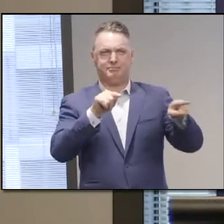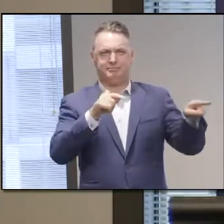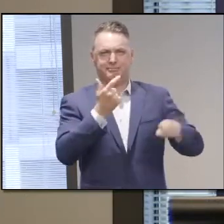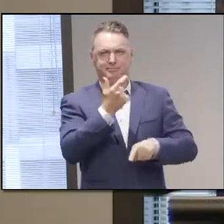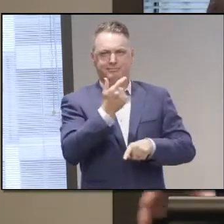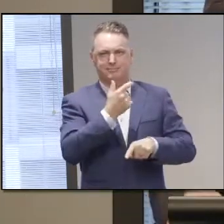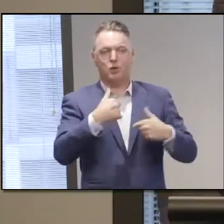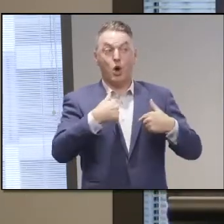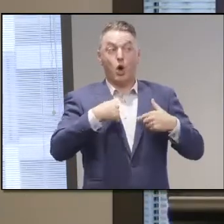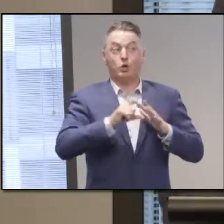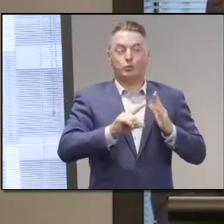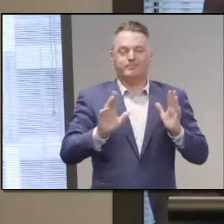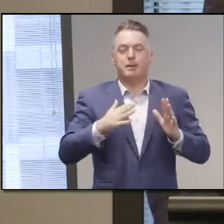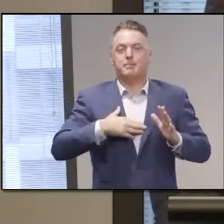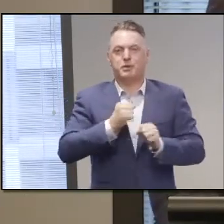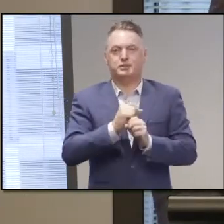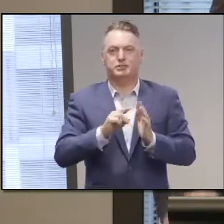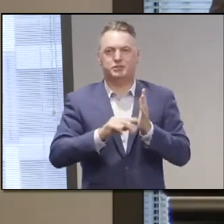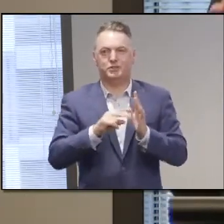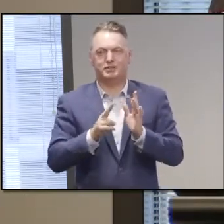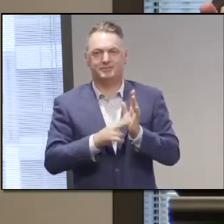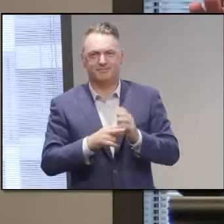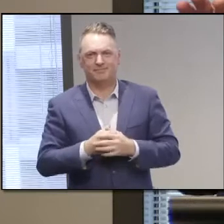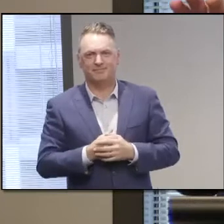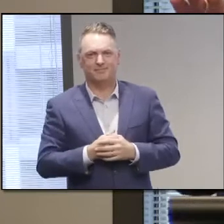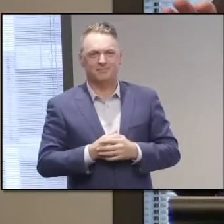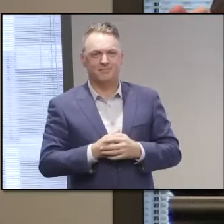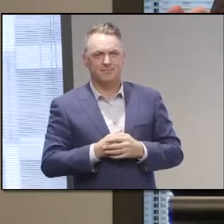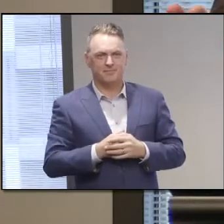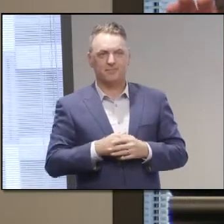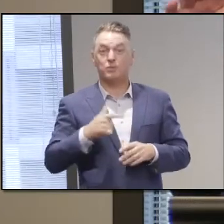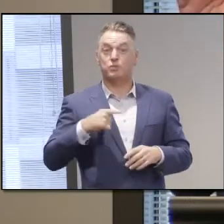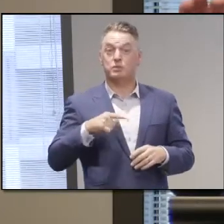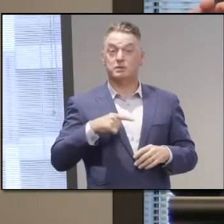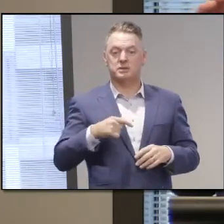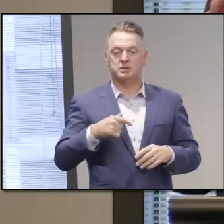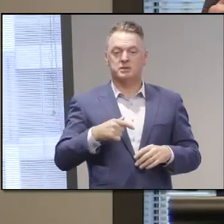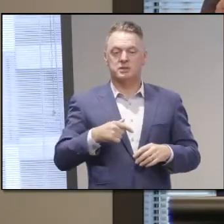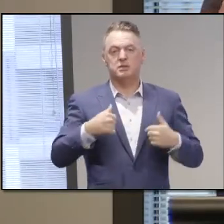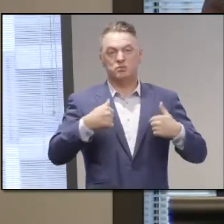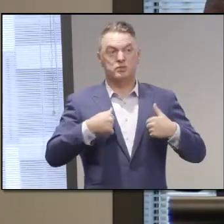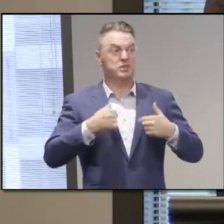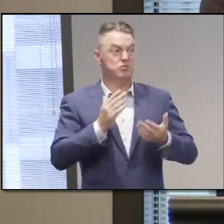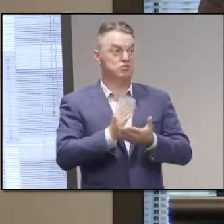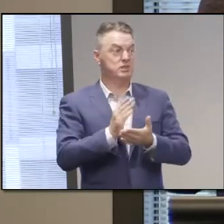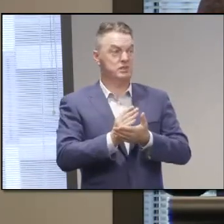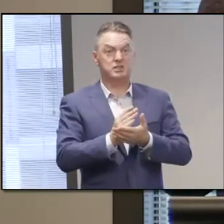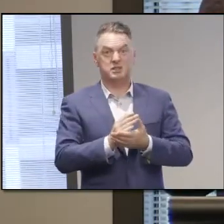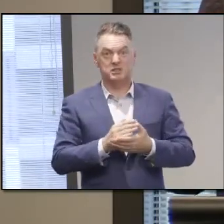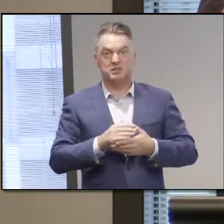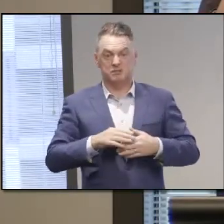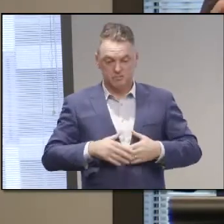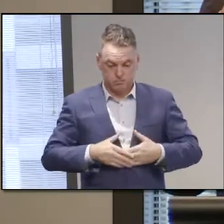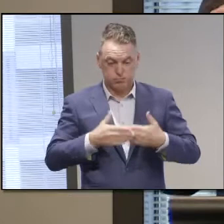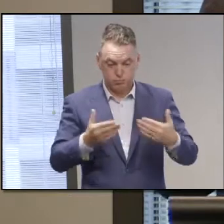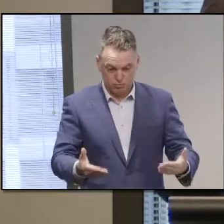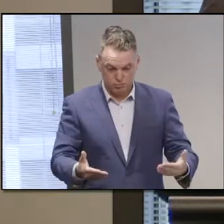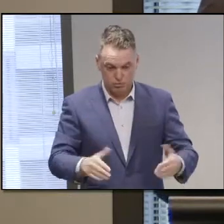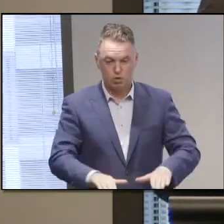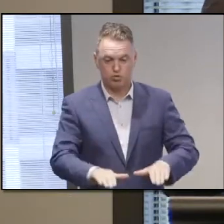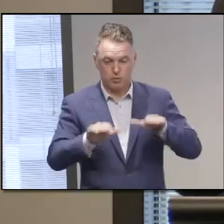my generation and this is because we basically were gestated and grew up before the chemical era